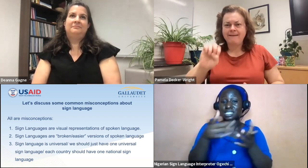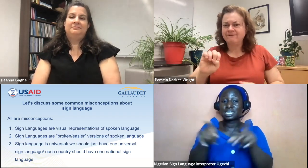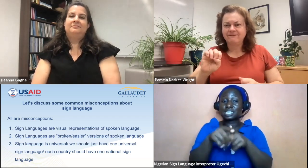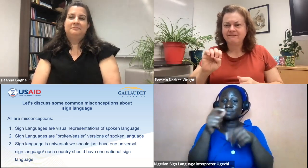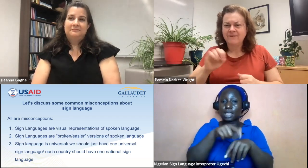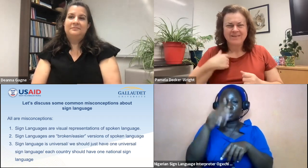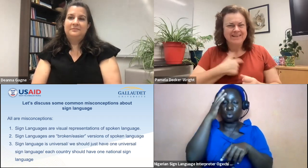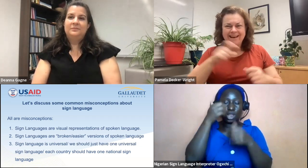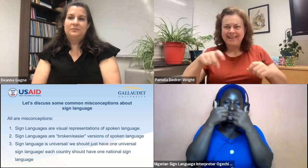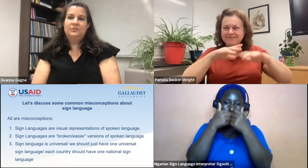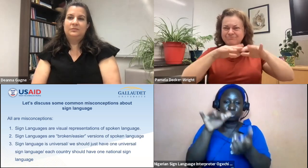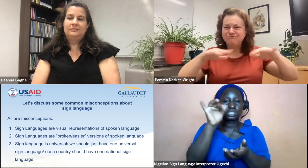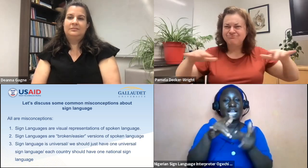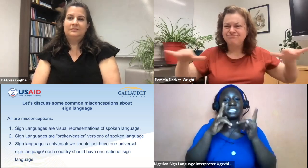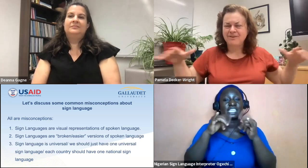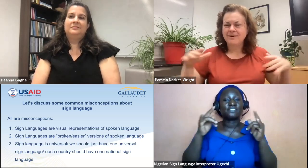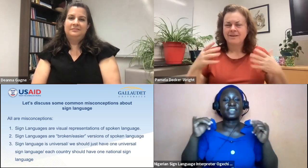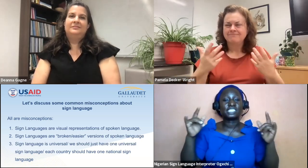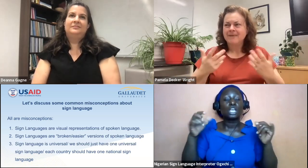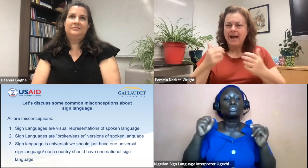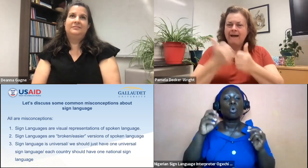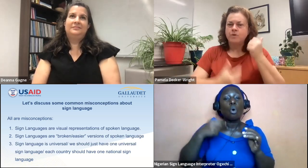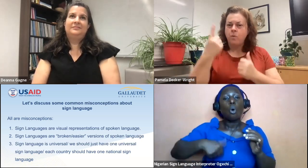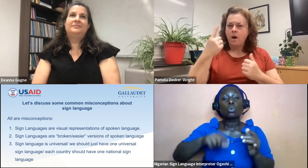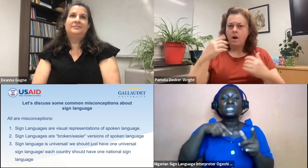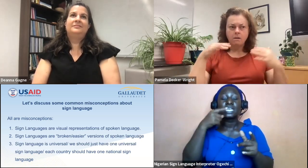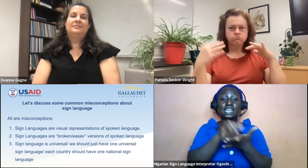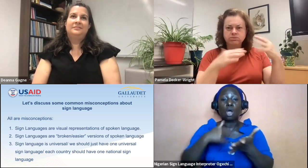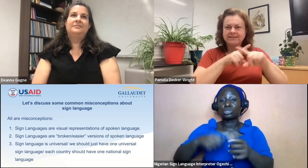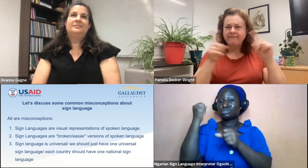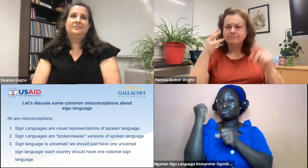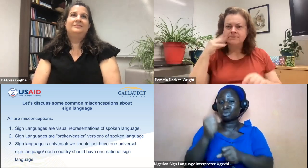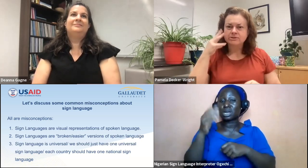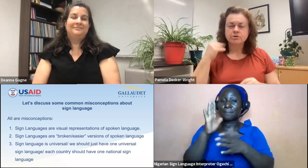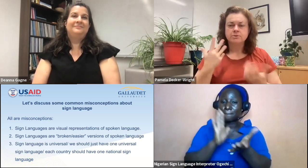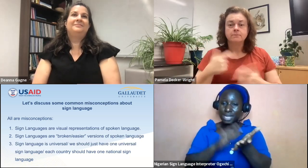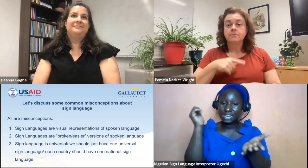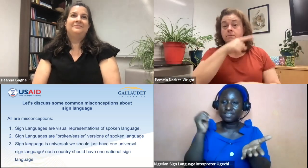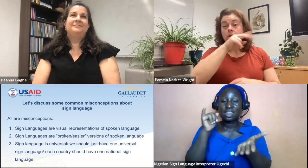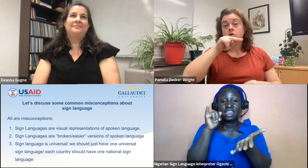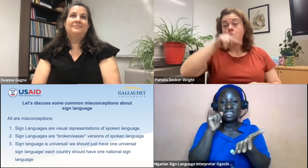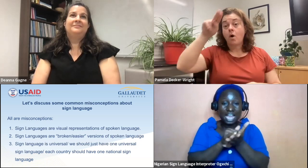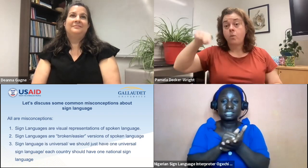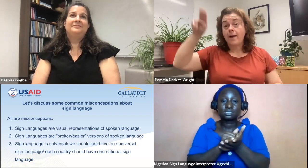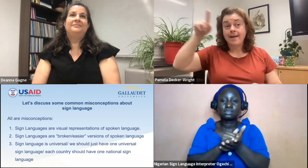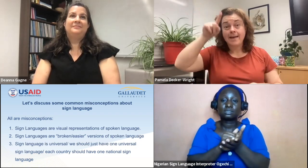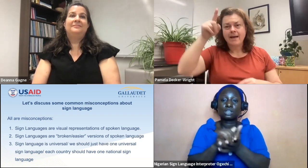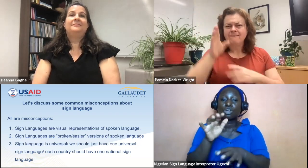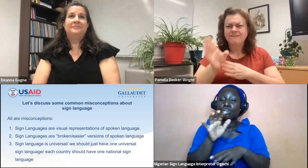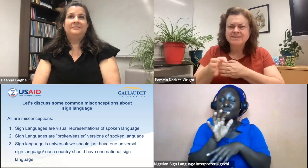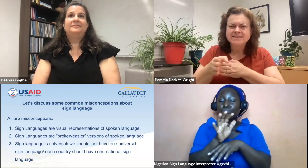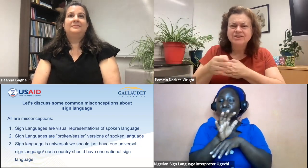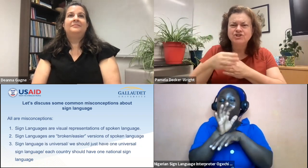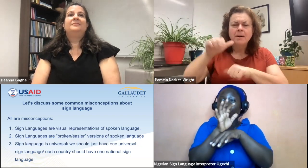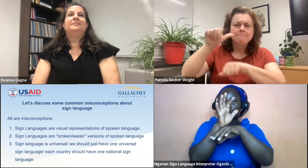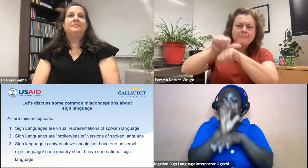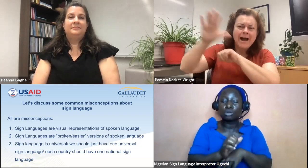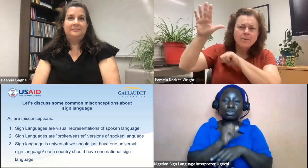not any way that a person is going to thrive. Diversity is so important there that people are interacting through various experiences like, think of Norway.